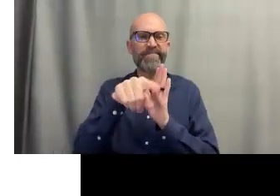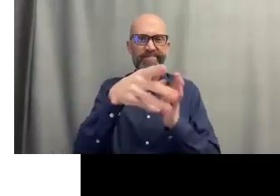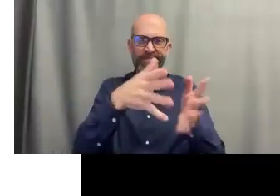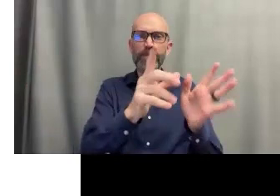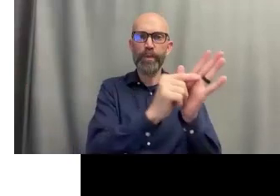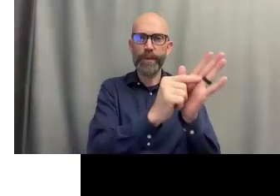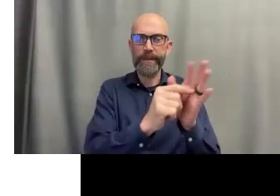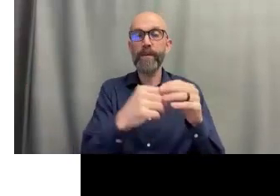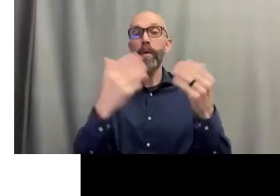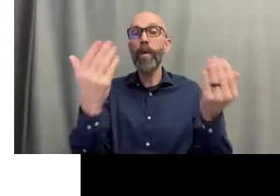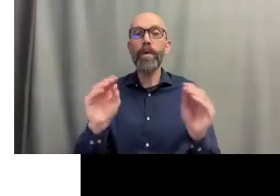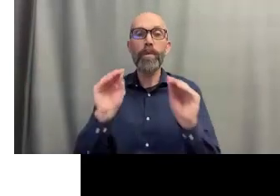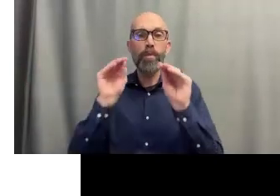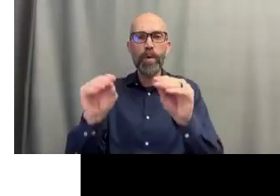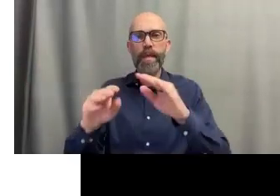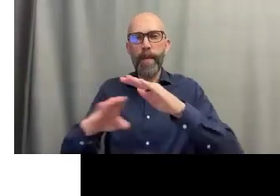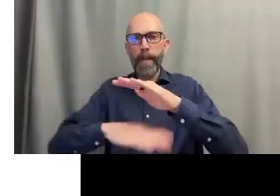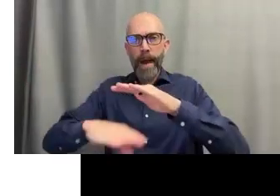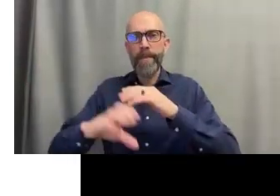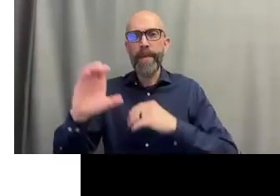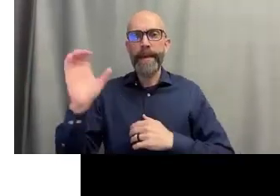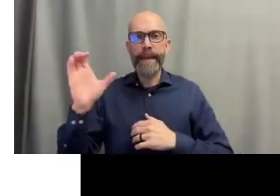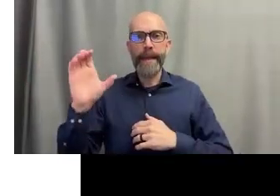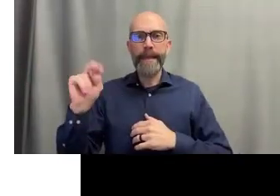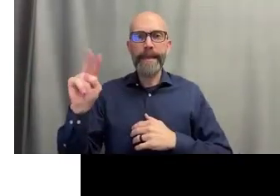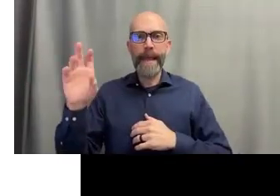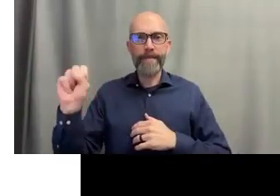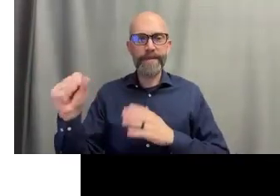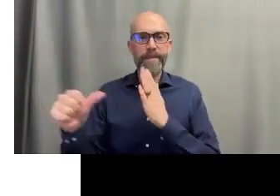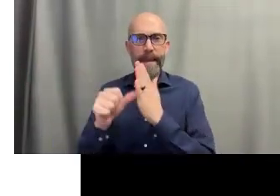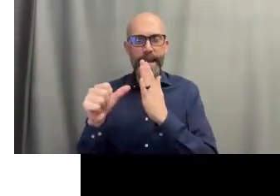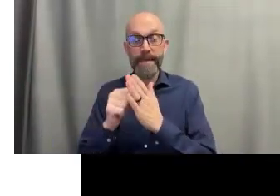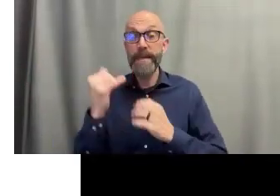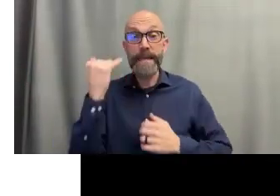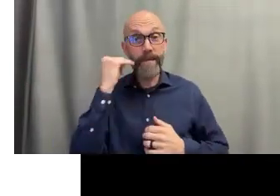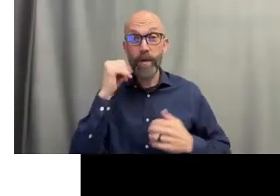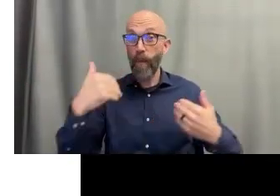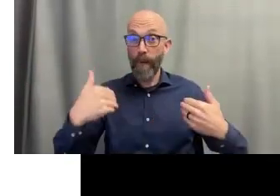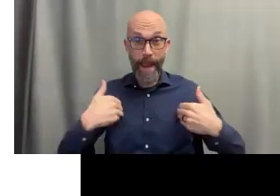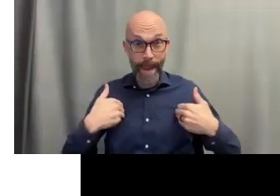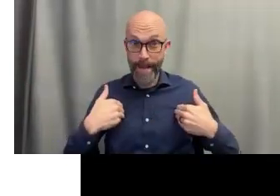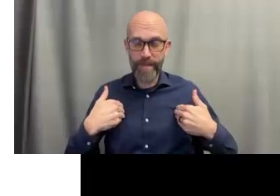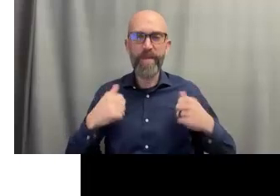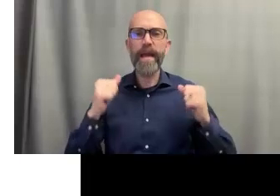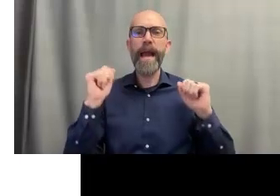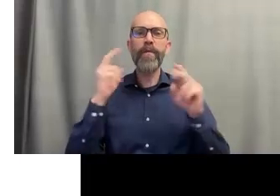Or you can put it on your bottom of your Canvas page. If it doesn't have something like that, there's something called the Open Attribution Builder.